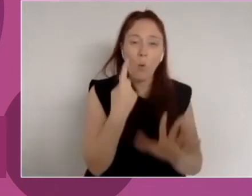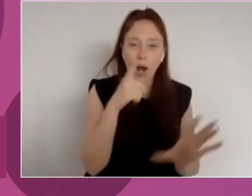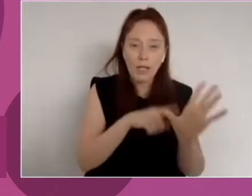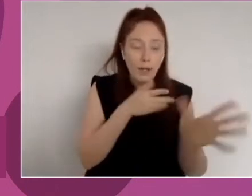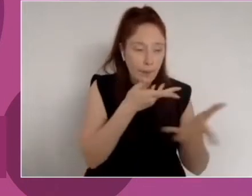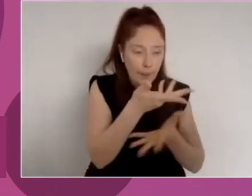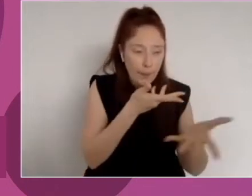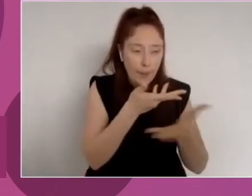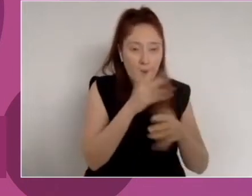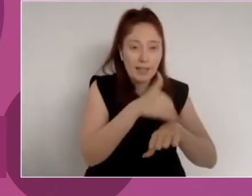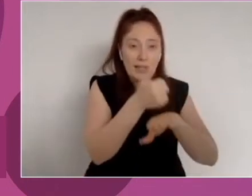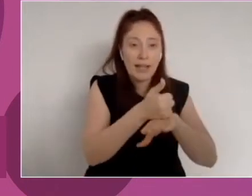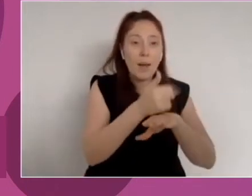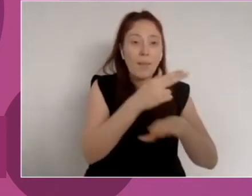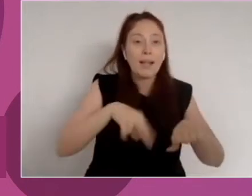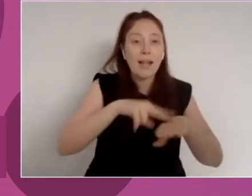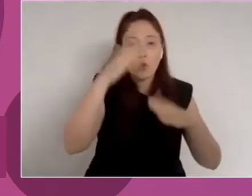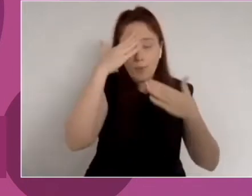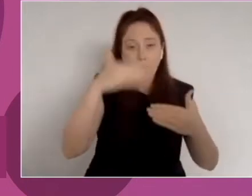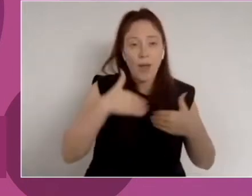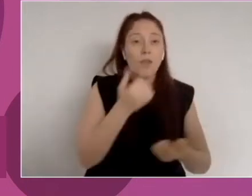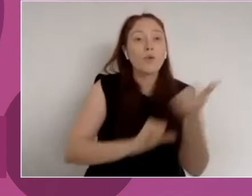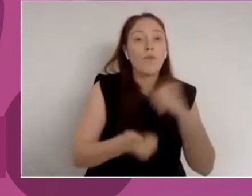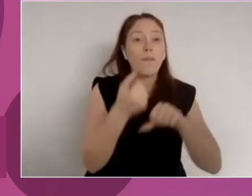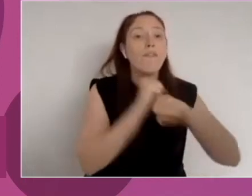Mental Health Commission and National Suicide Prevention plan. It was in principle agreed to by